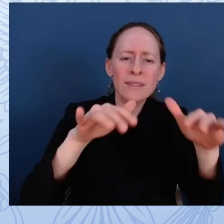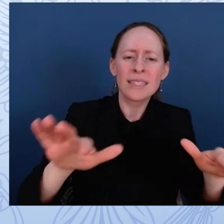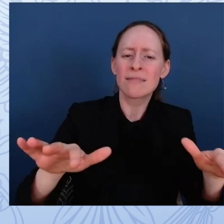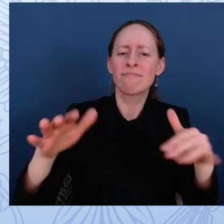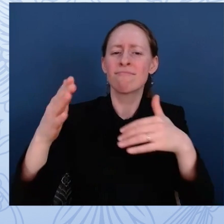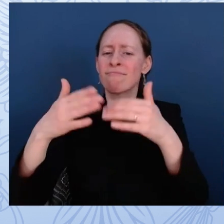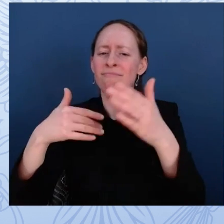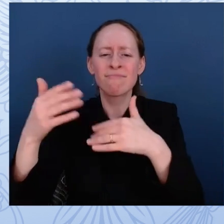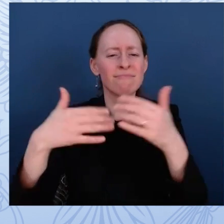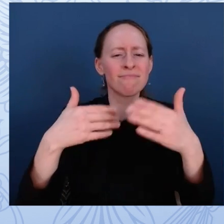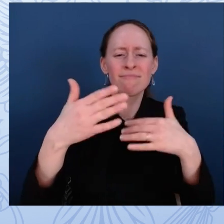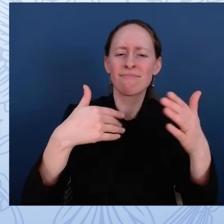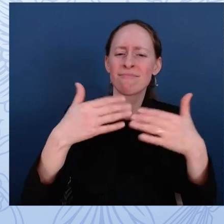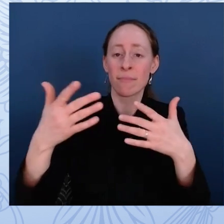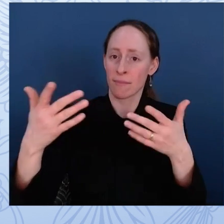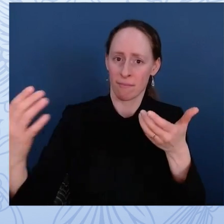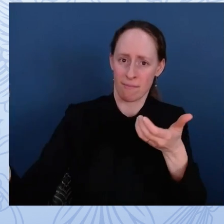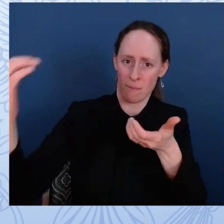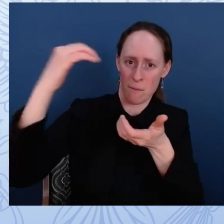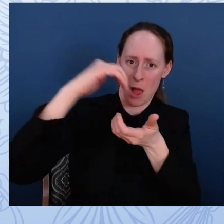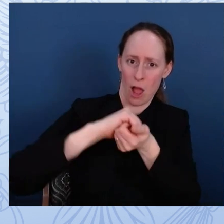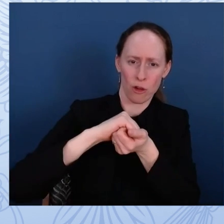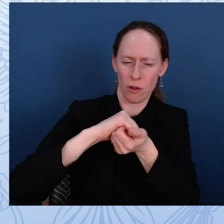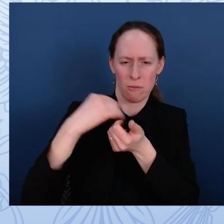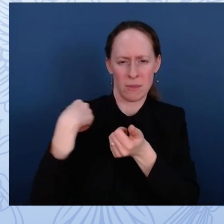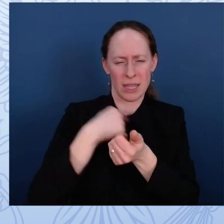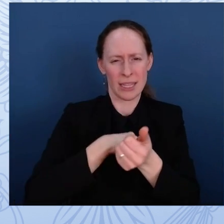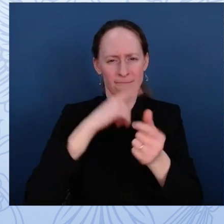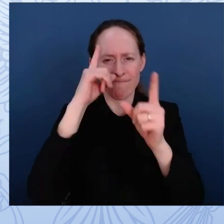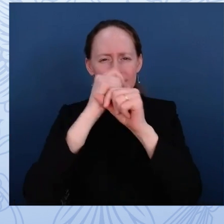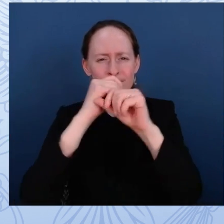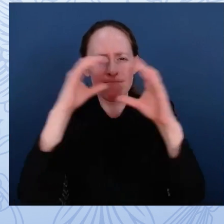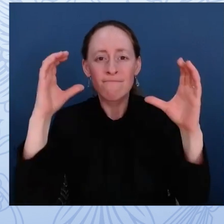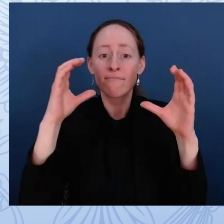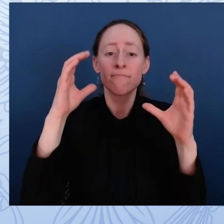peace over bloodshed, and democracy over autocracy.